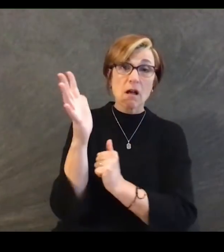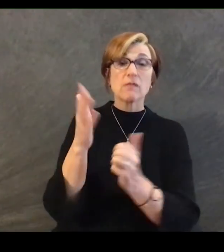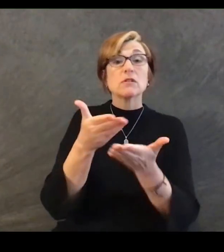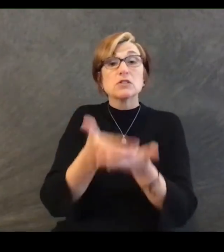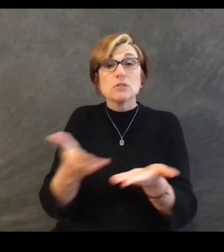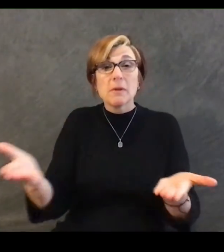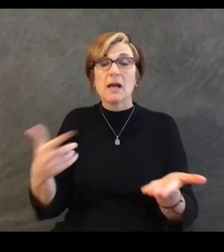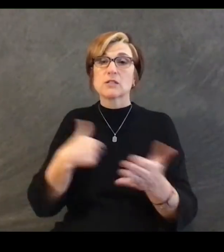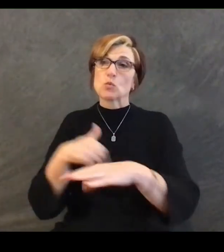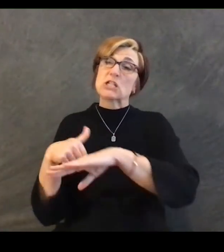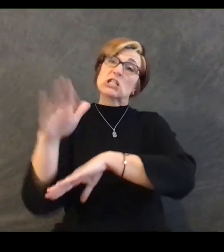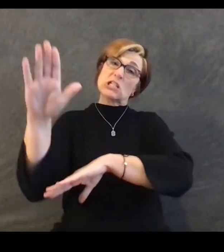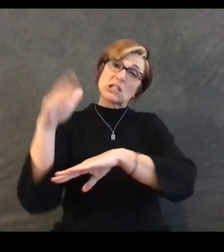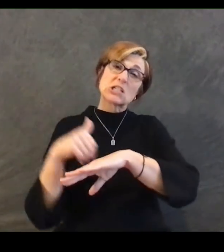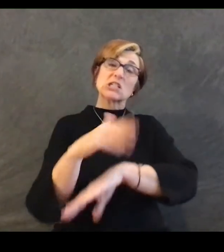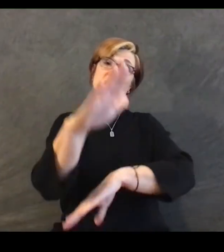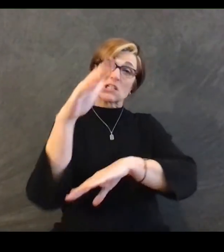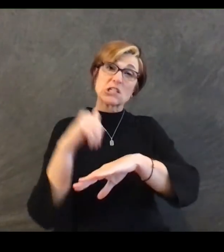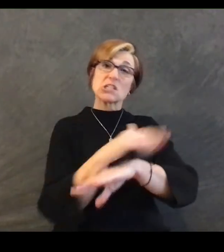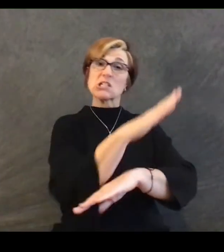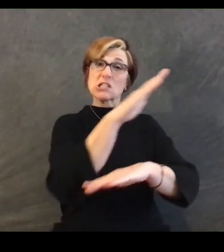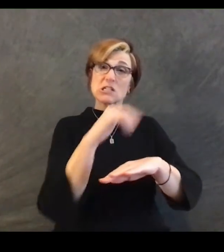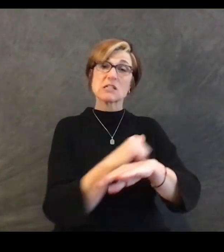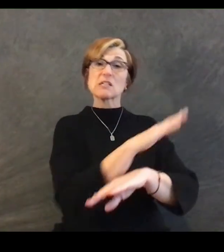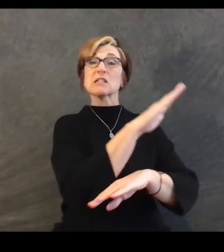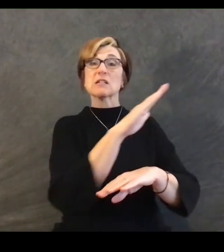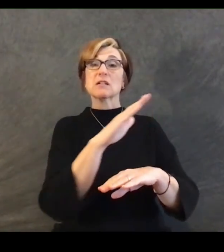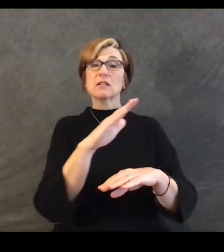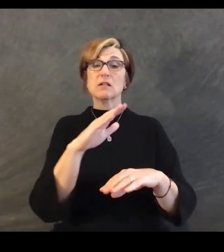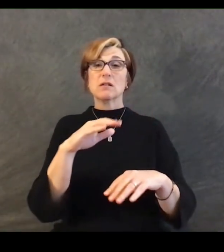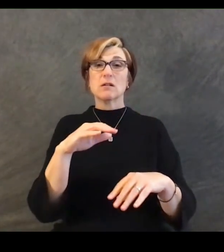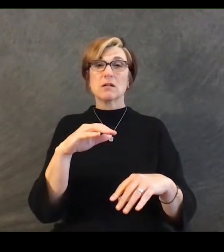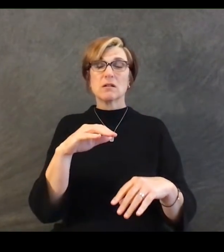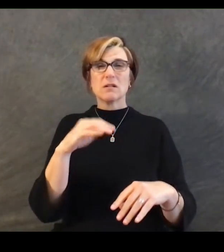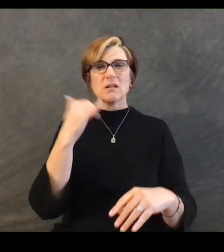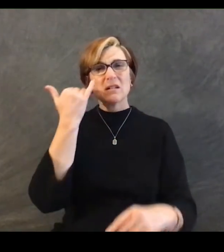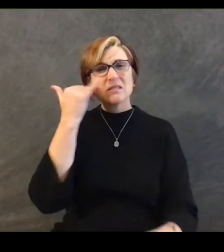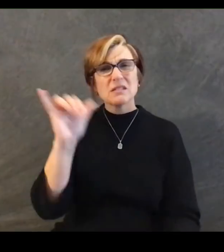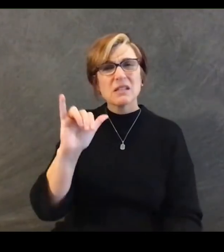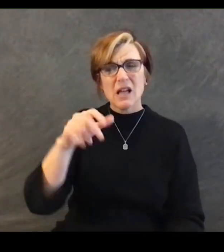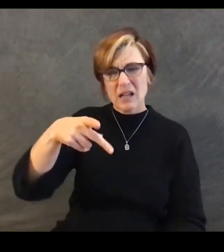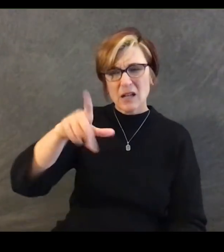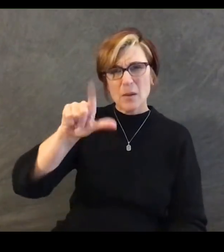the plague and that's what it is it's a plague we also send our prayers we pray